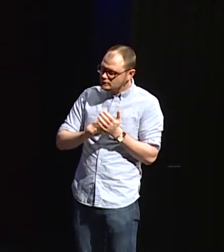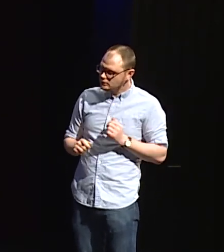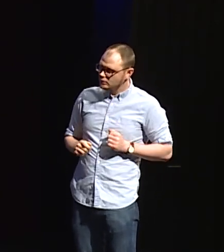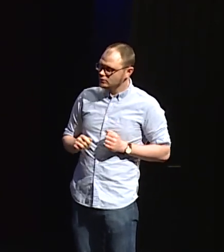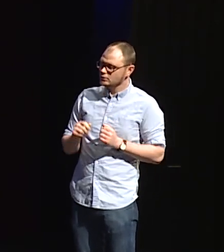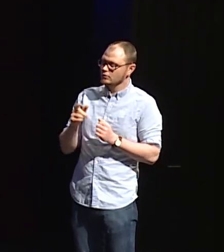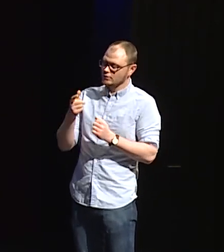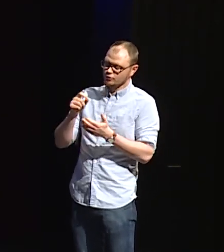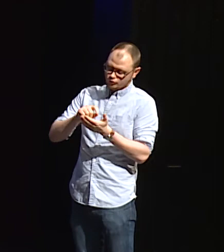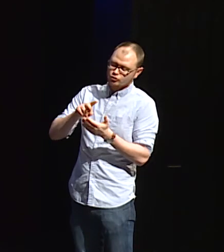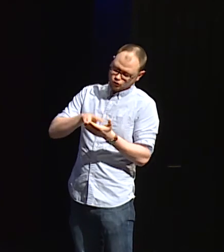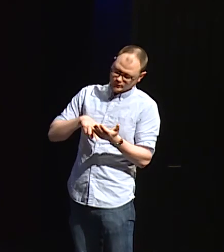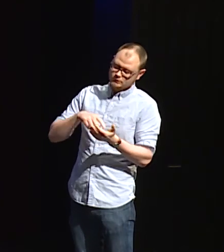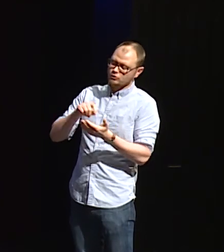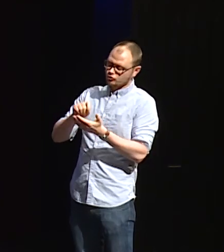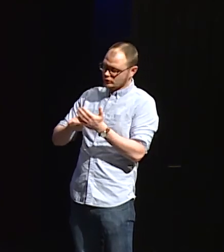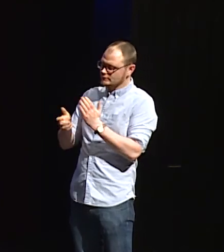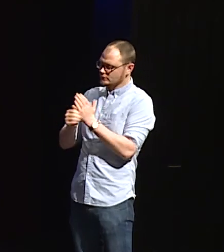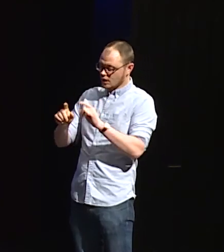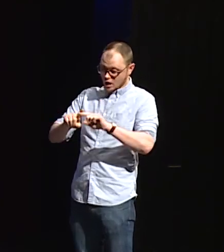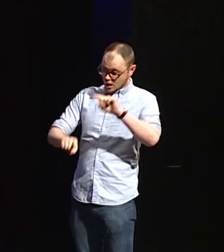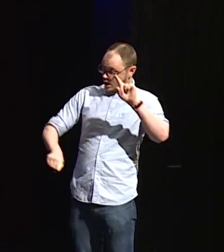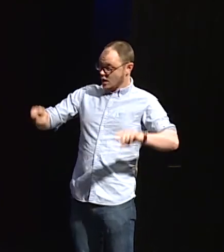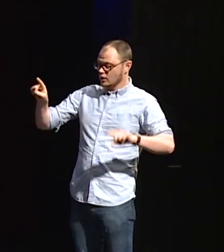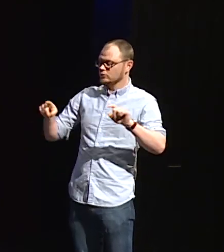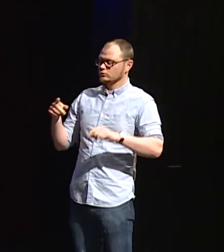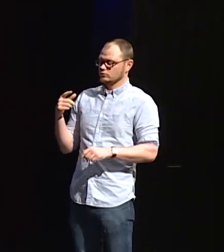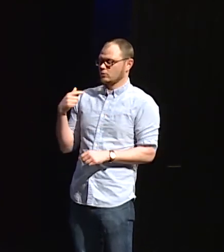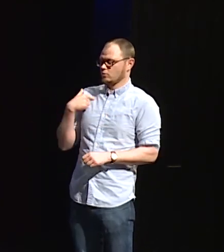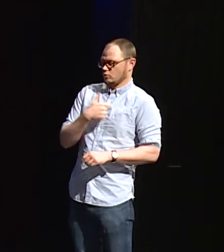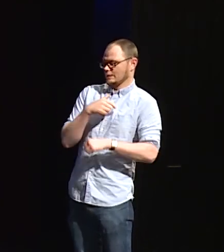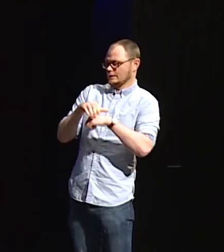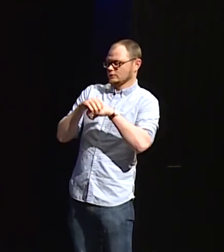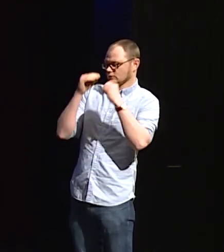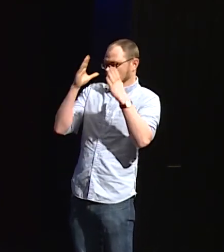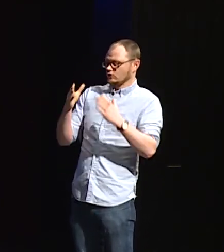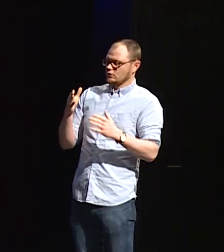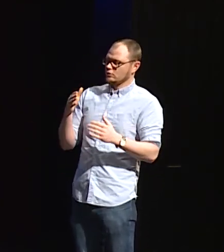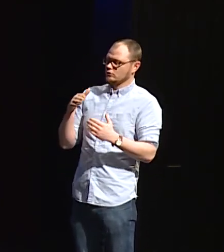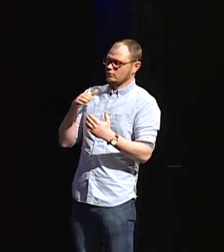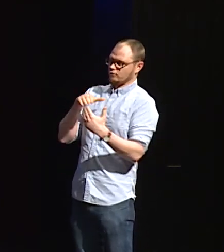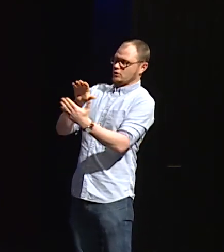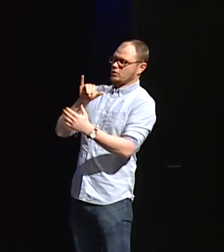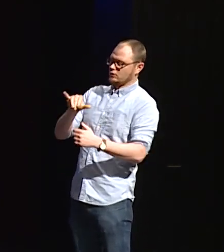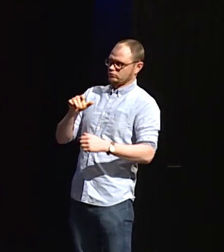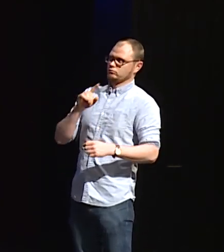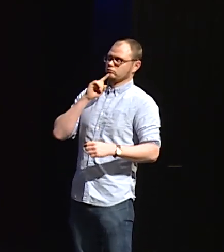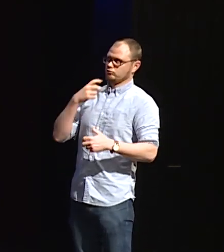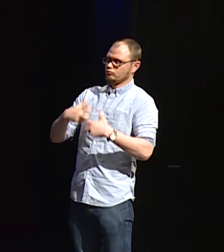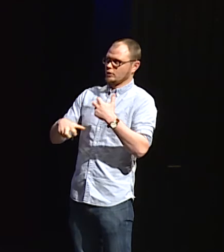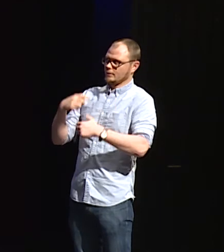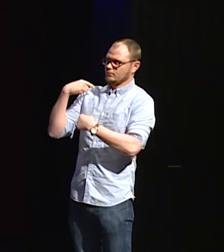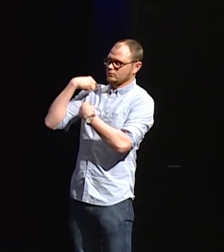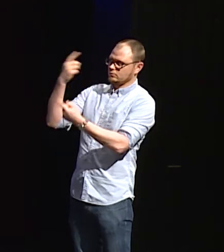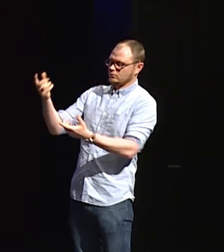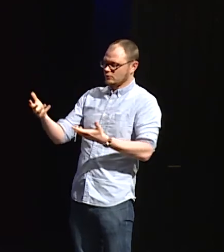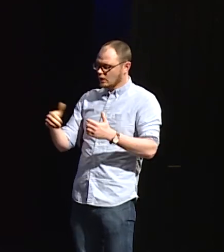and literacy skills, and as an English instructor, facing that is a real challenge,